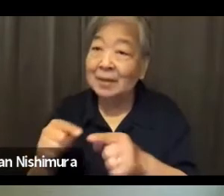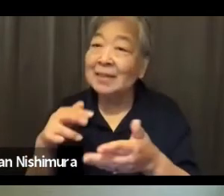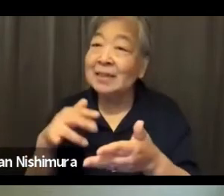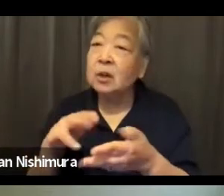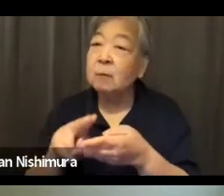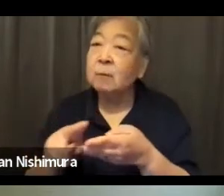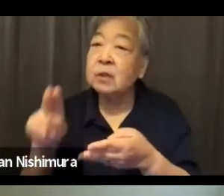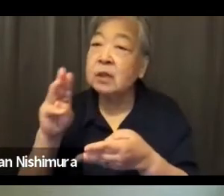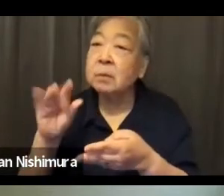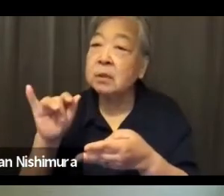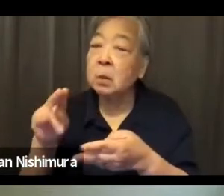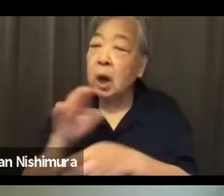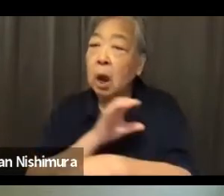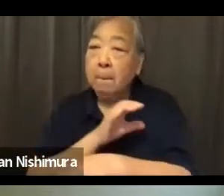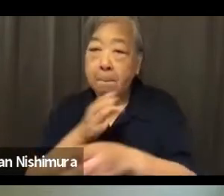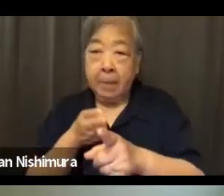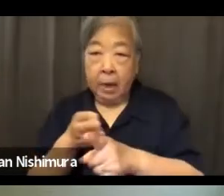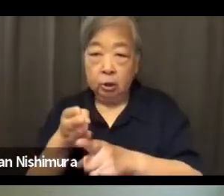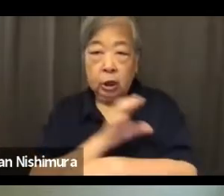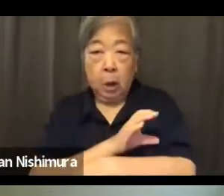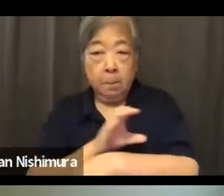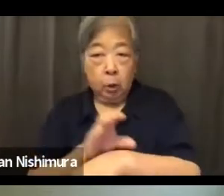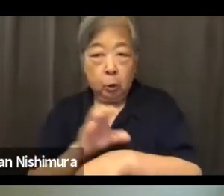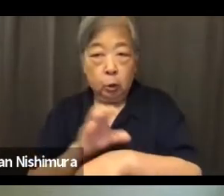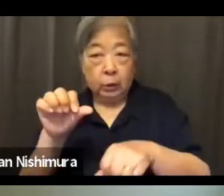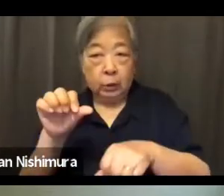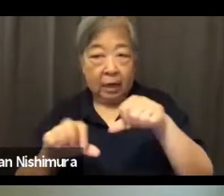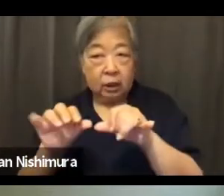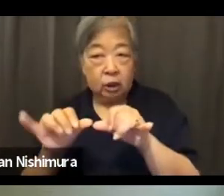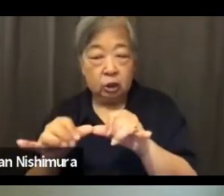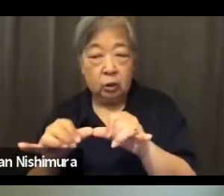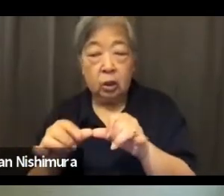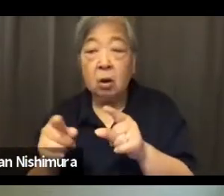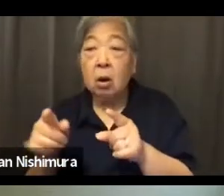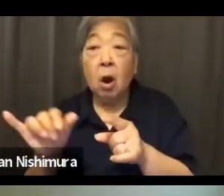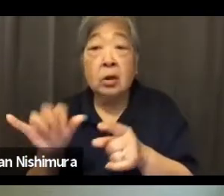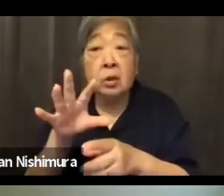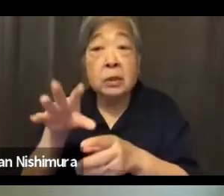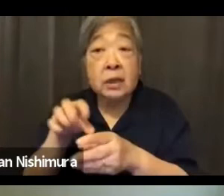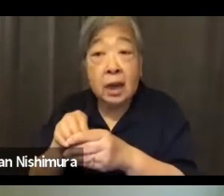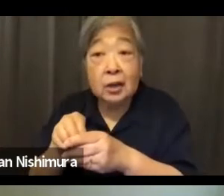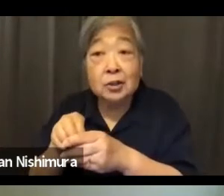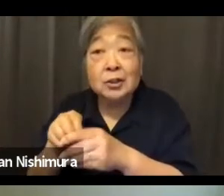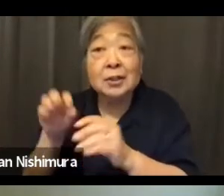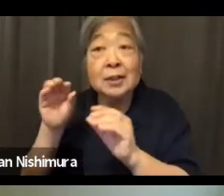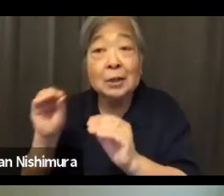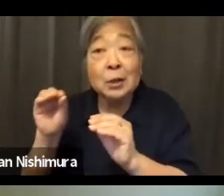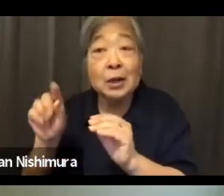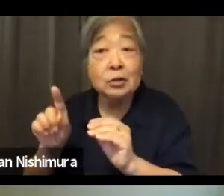computer science and engineering, also engaged in an education abroad away from the University